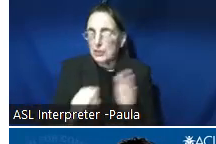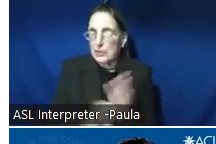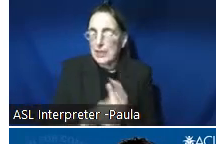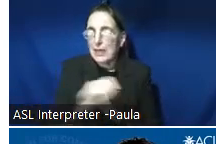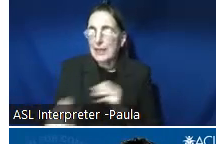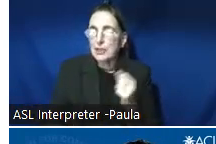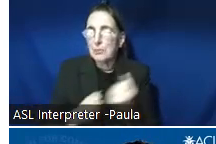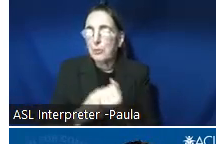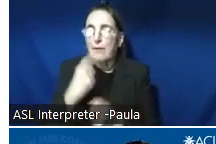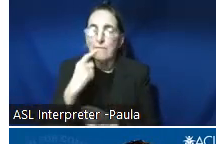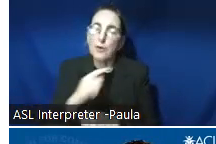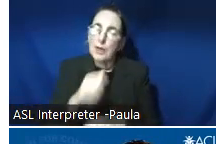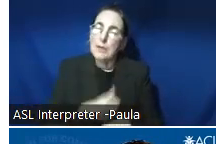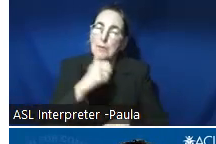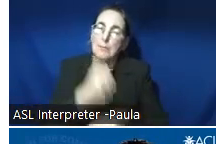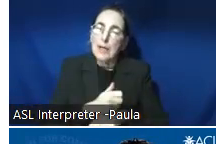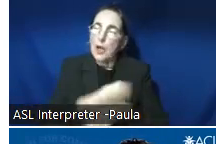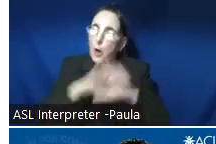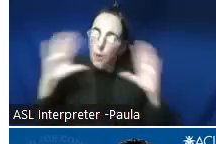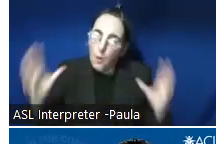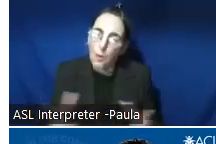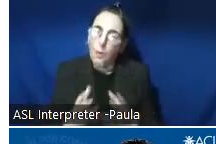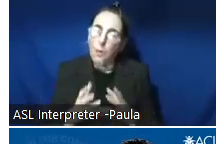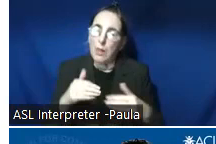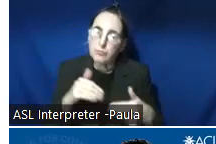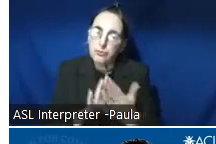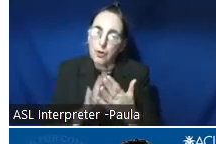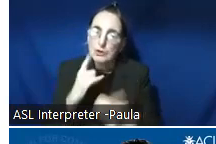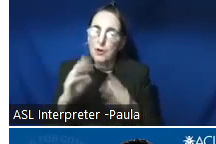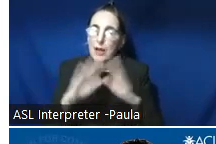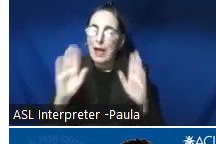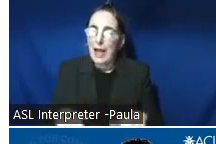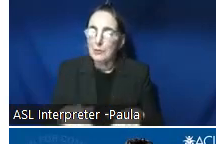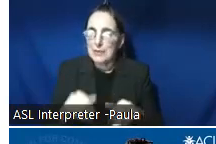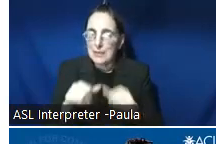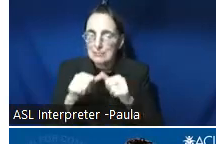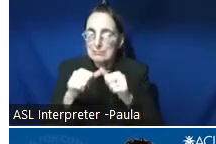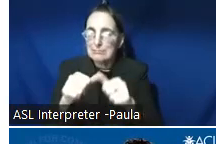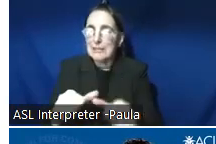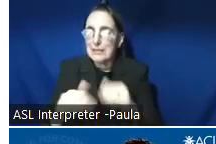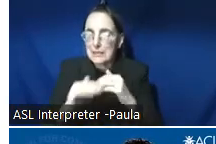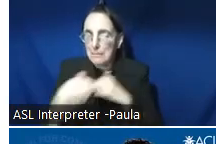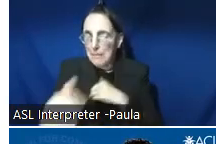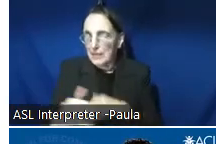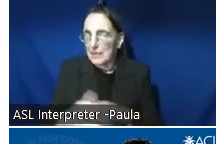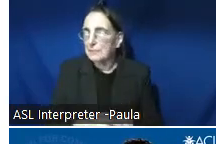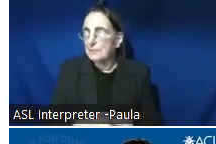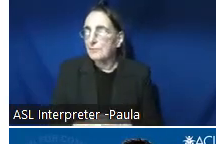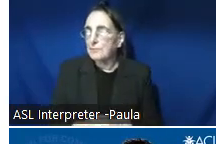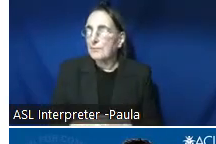approach to addressing housing civility. Next, on the team-based application, participating states will be required to